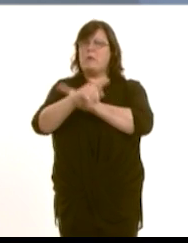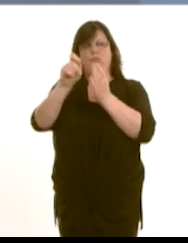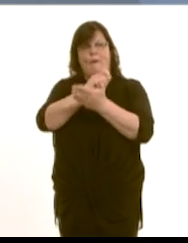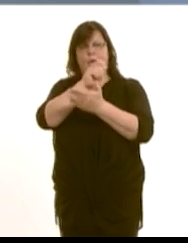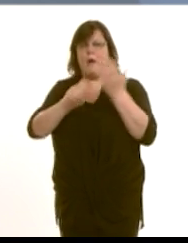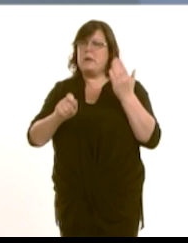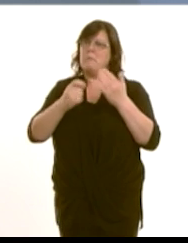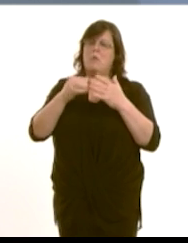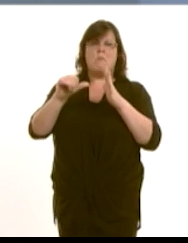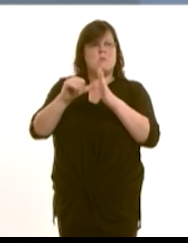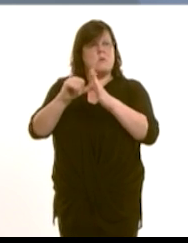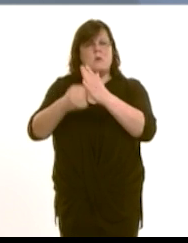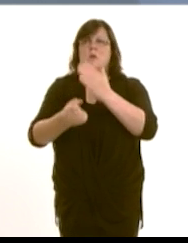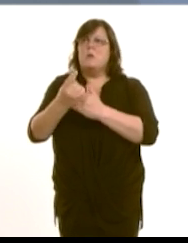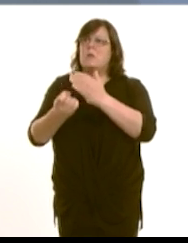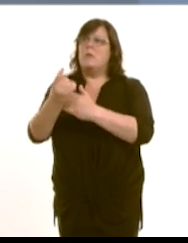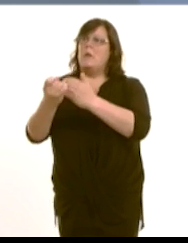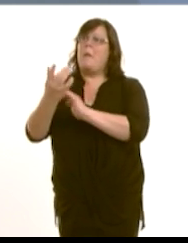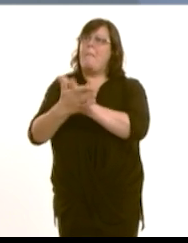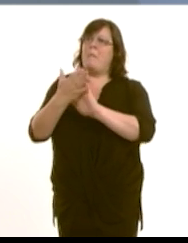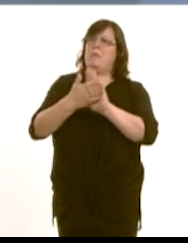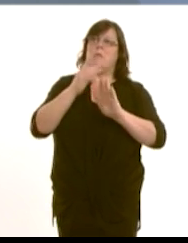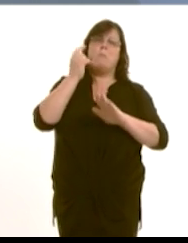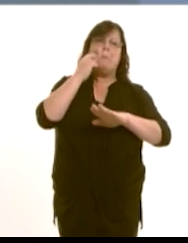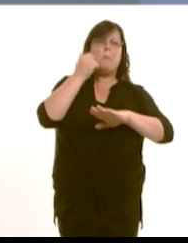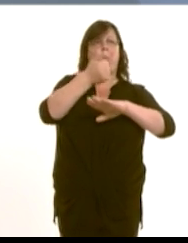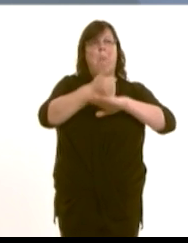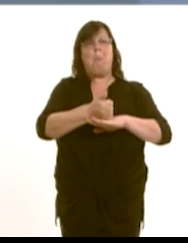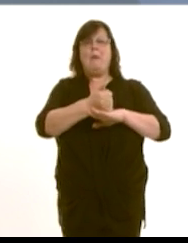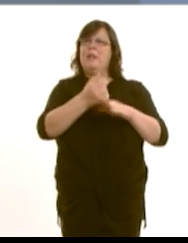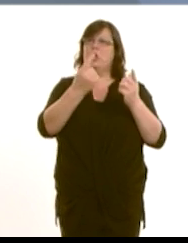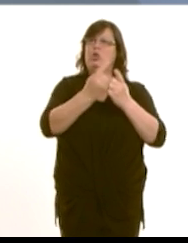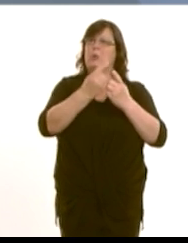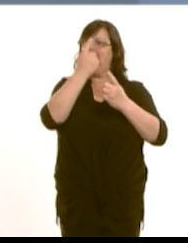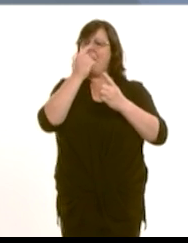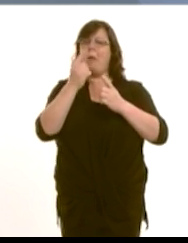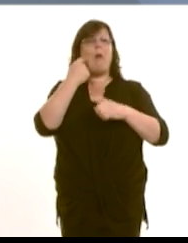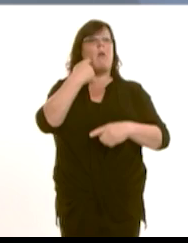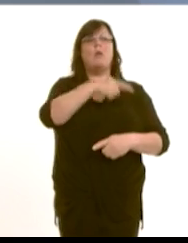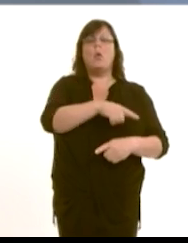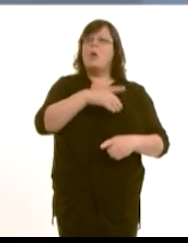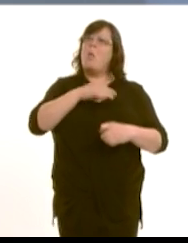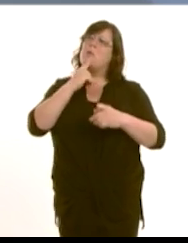some of the bread-and-butter issues do tend to get looked over. And Iíd like to draw your attention to the Bliss report that was brought forward last